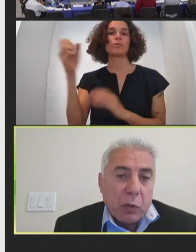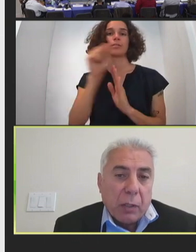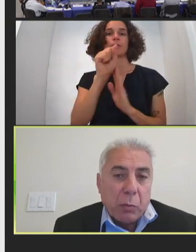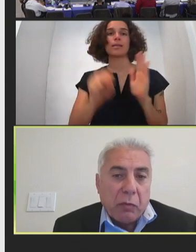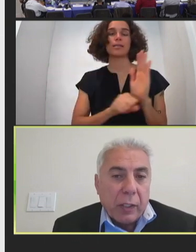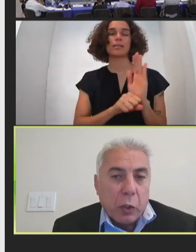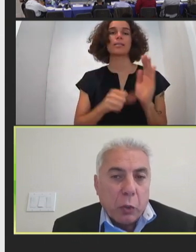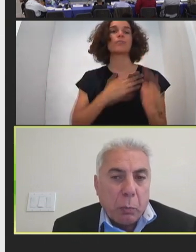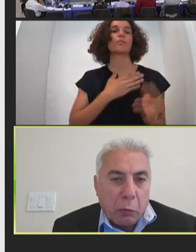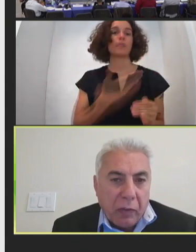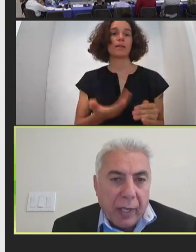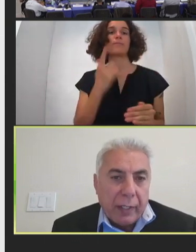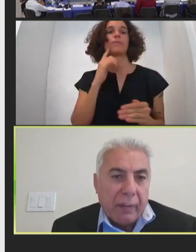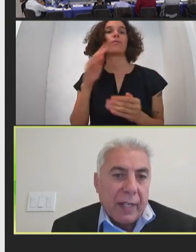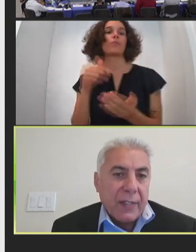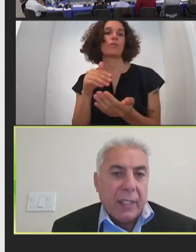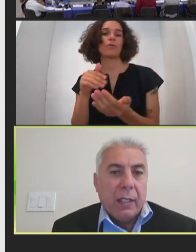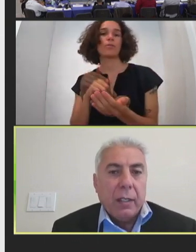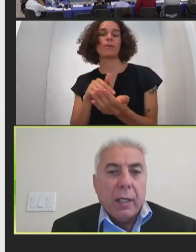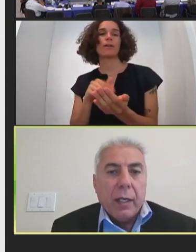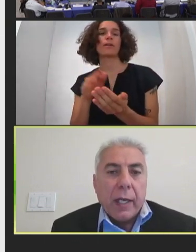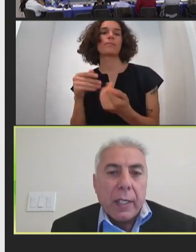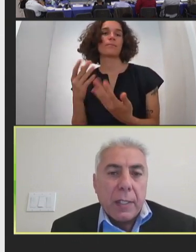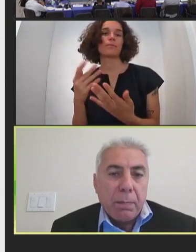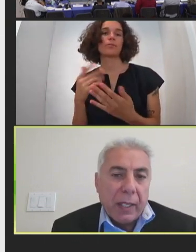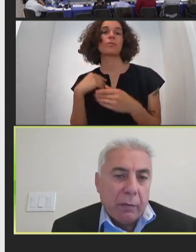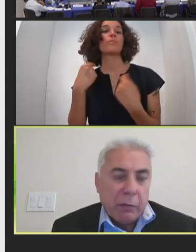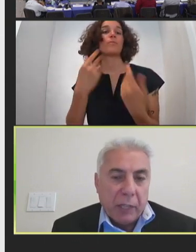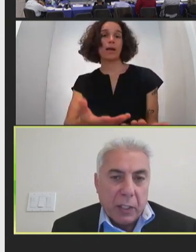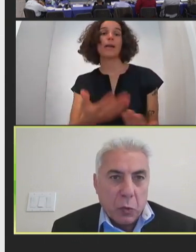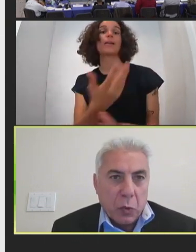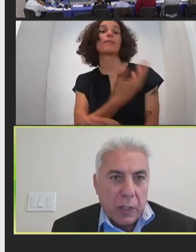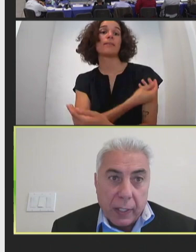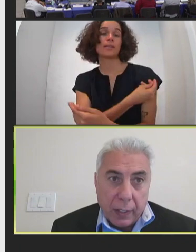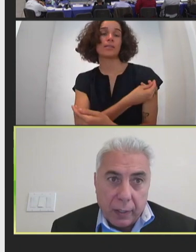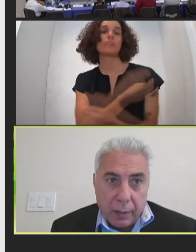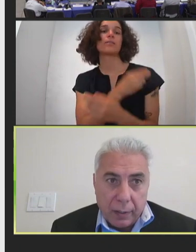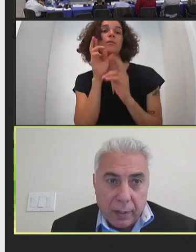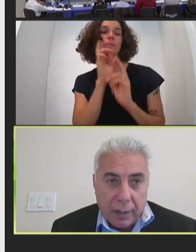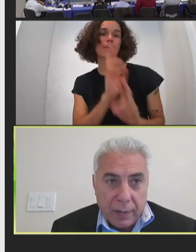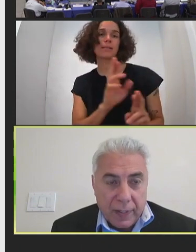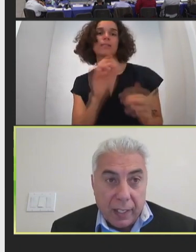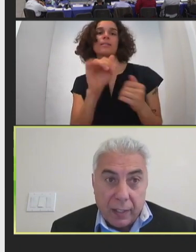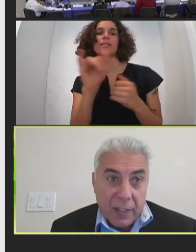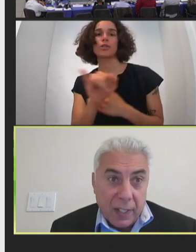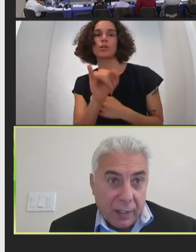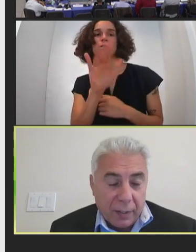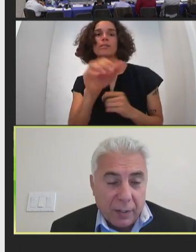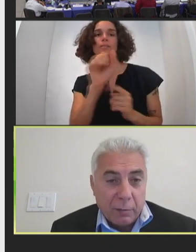the provider to provide a vaccine, irrespective of the insurance. And the state decided, you know,